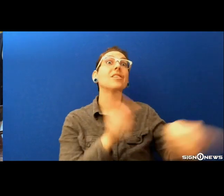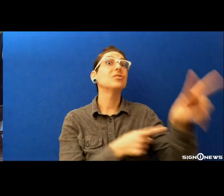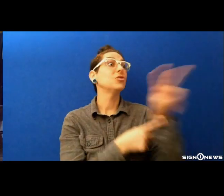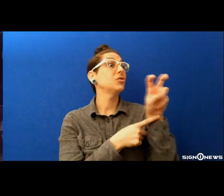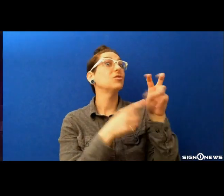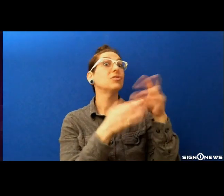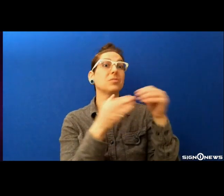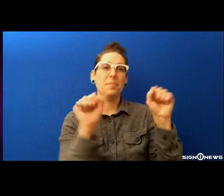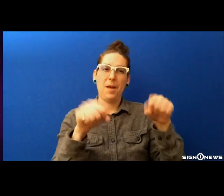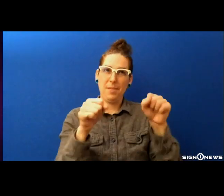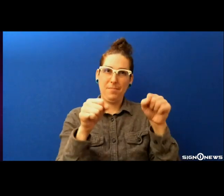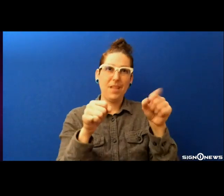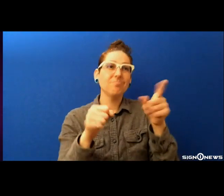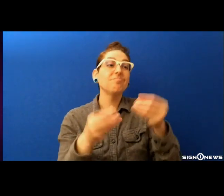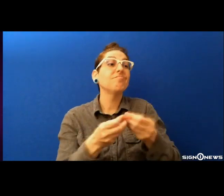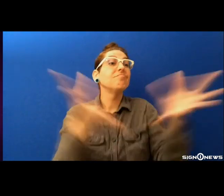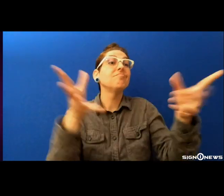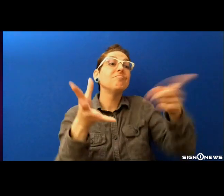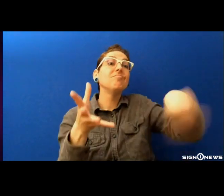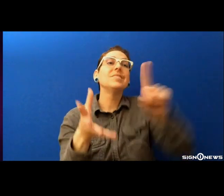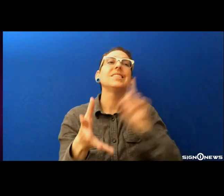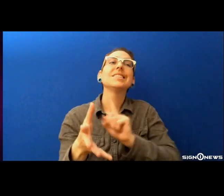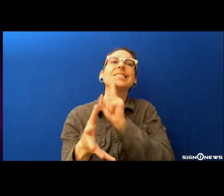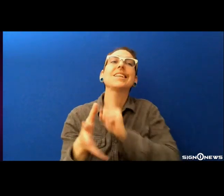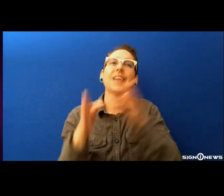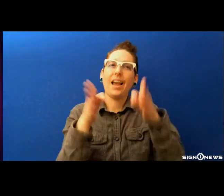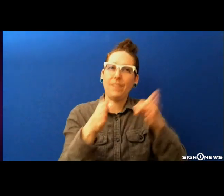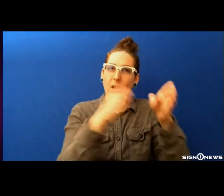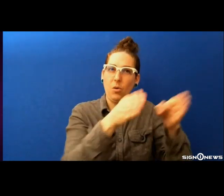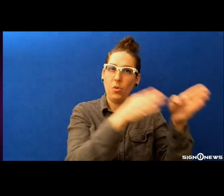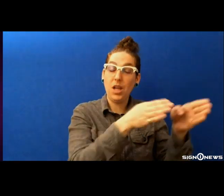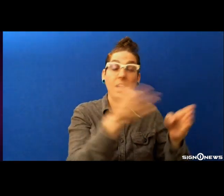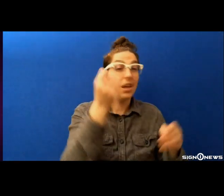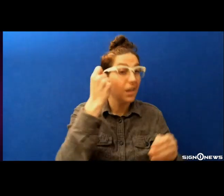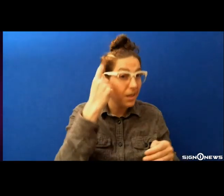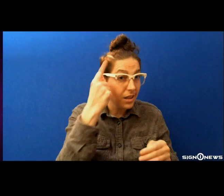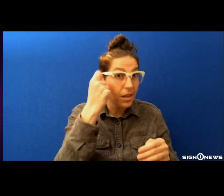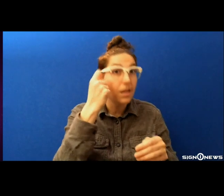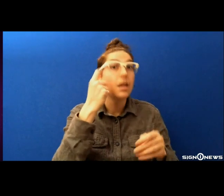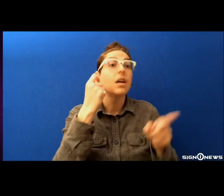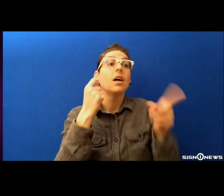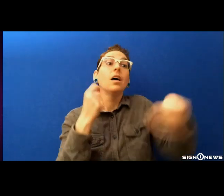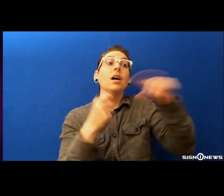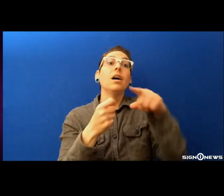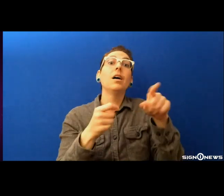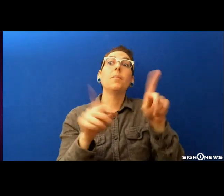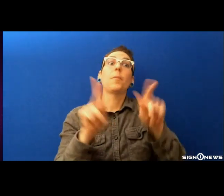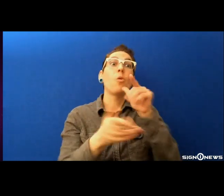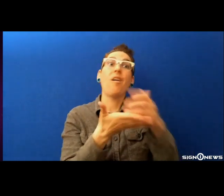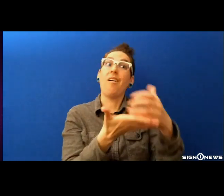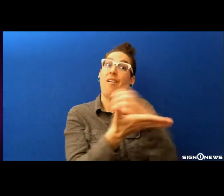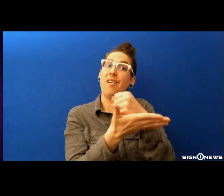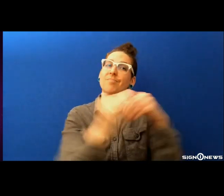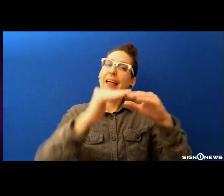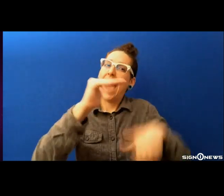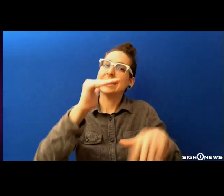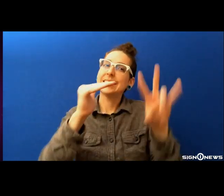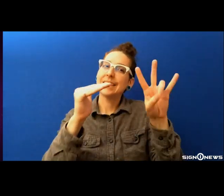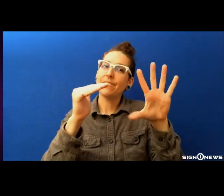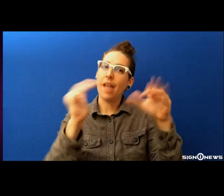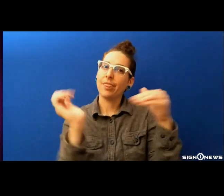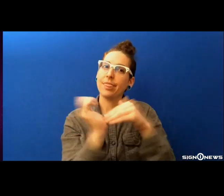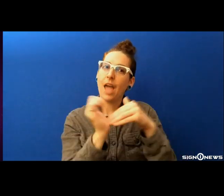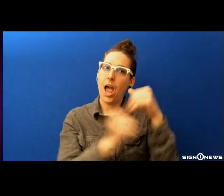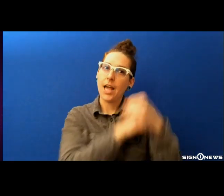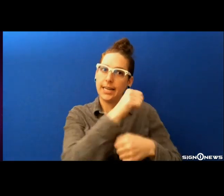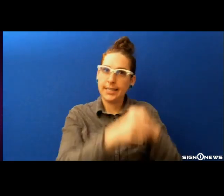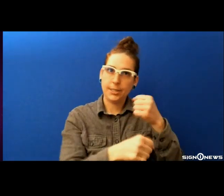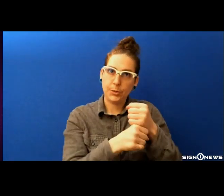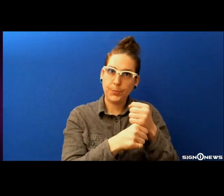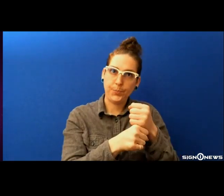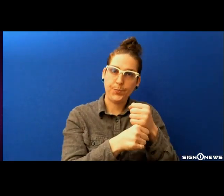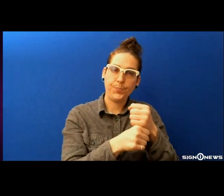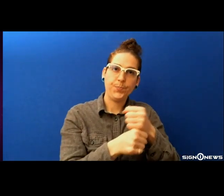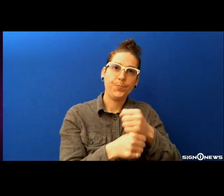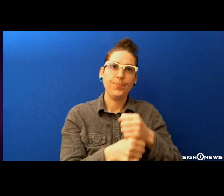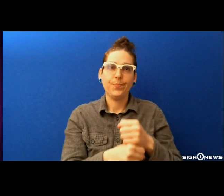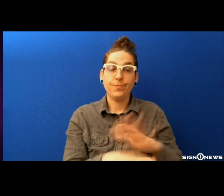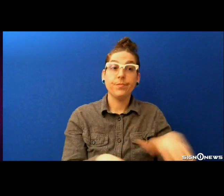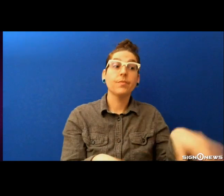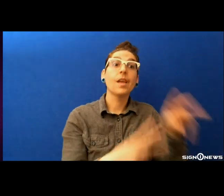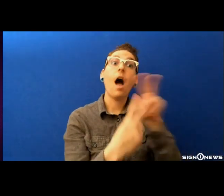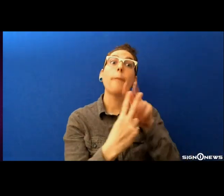Single individuals could receive as much is $1,200 if you make $75,000 or less a year.